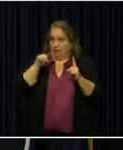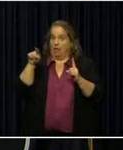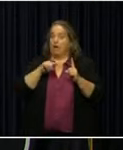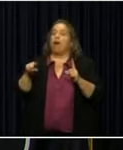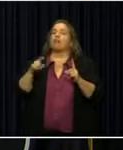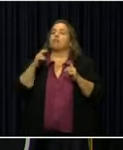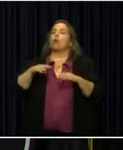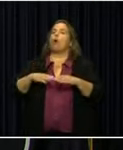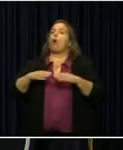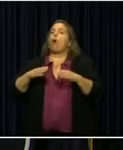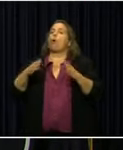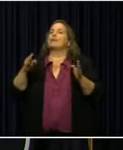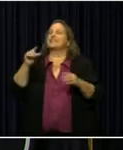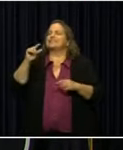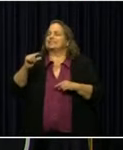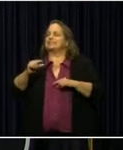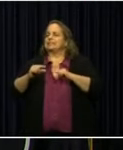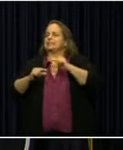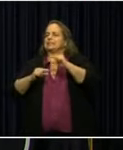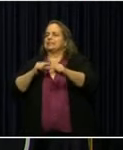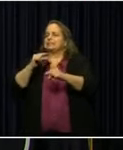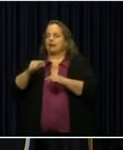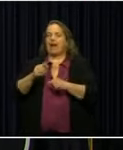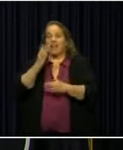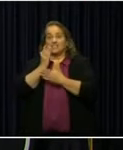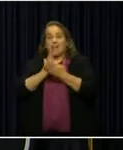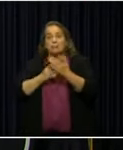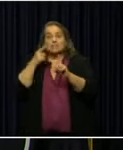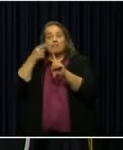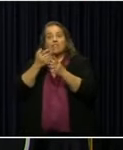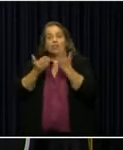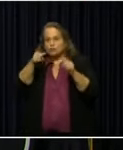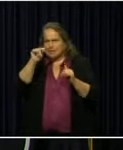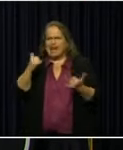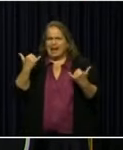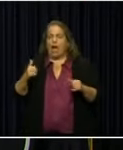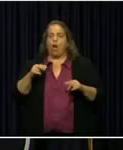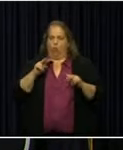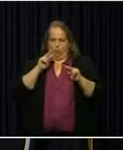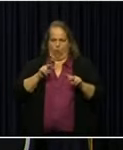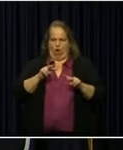NUMBER TWO, AND AGAIN THIS IS COMING AS WHERE WE WERE, IT'S ALSO IN THE WHITE HOUSE